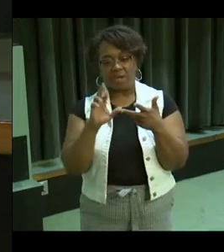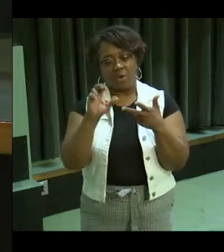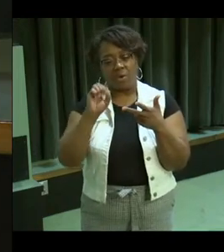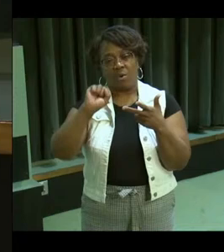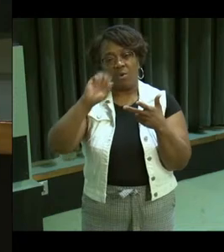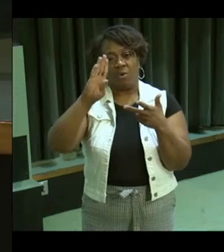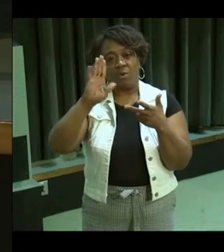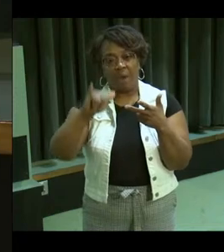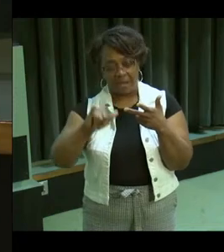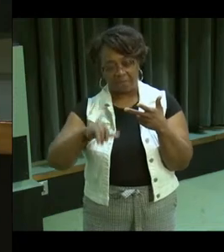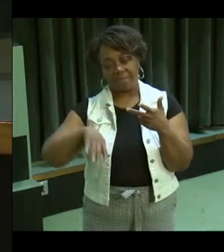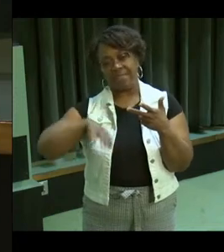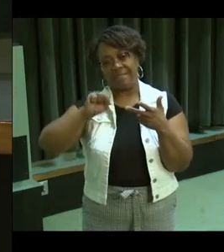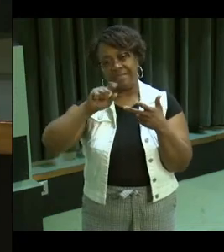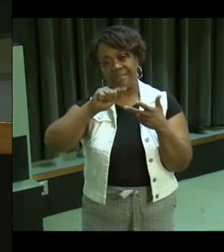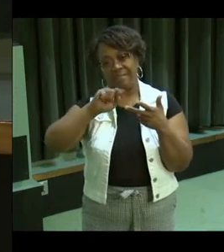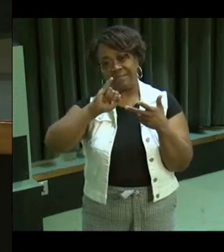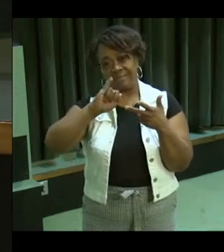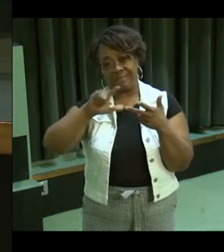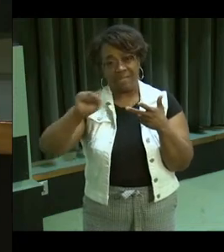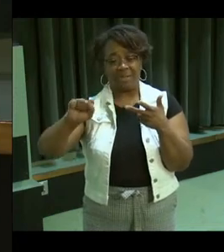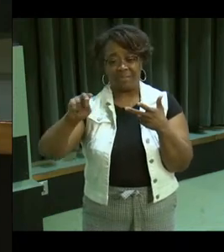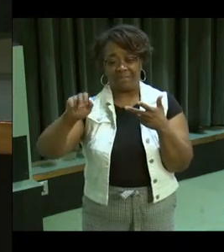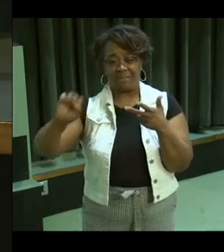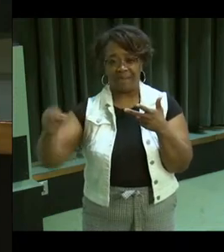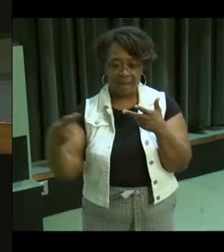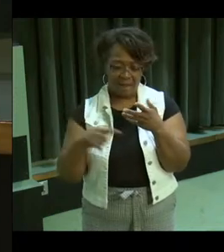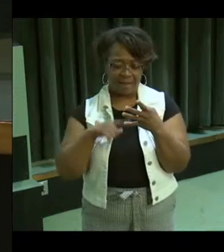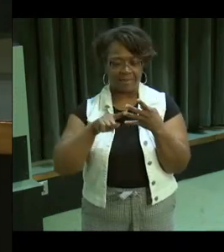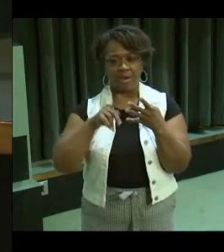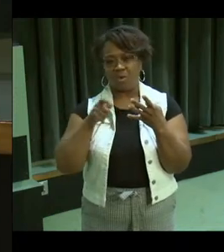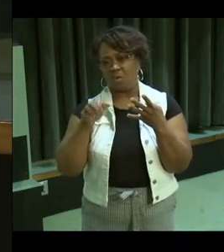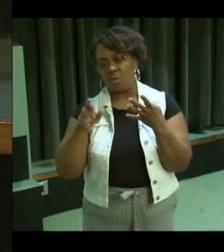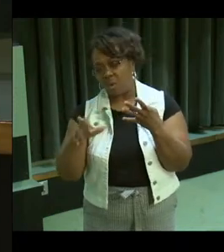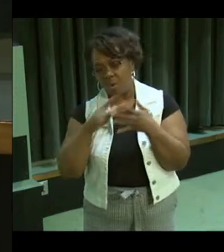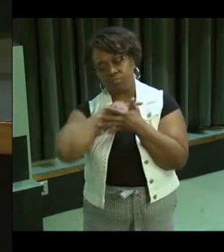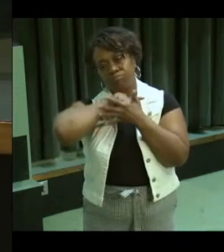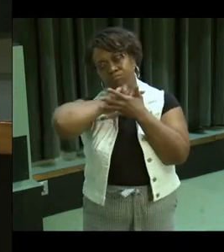different acts that all came together, war and theater, all